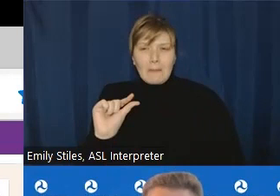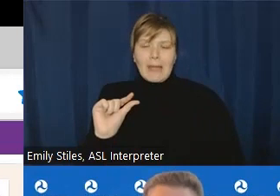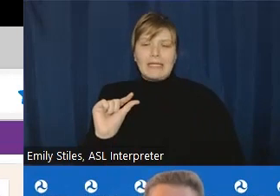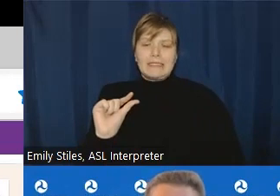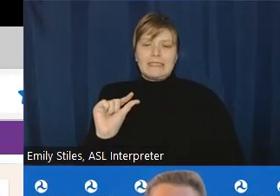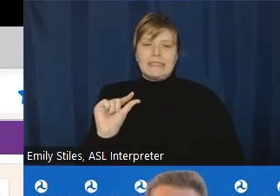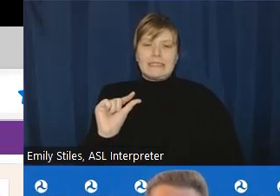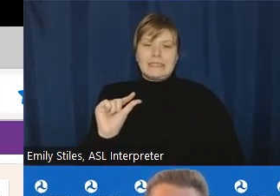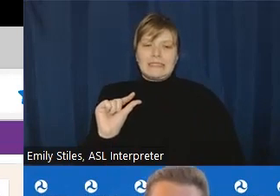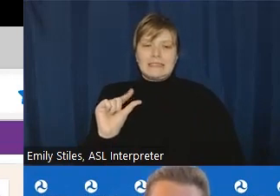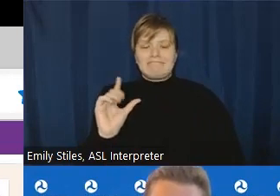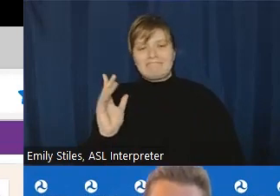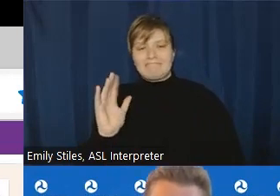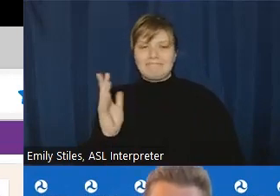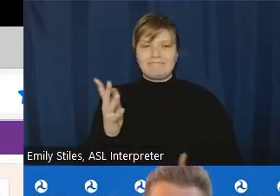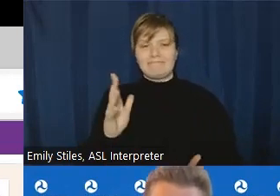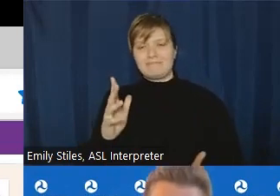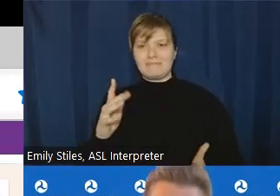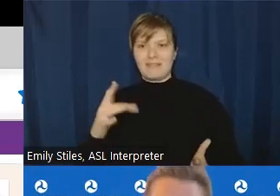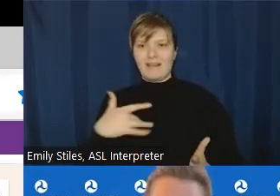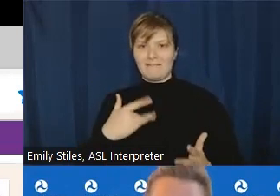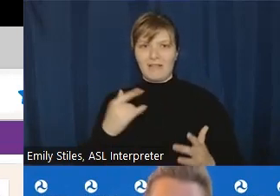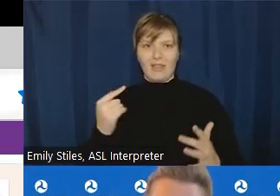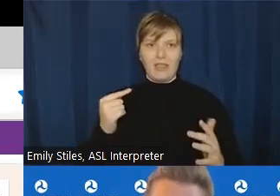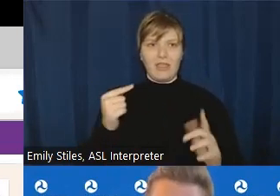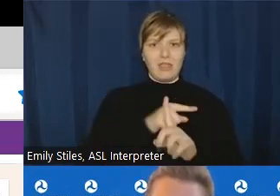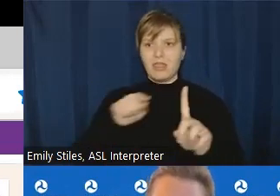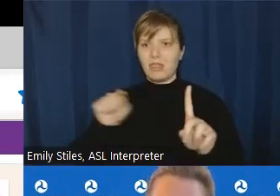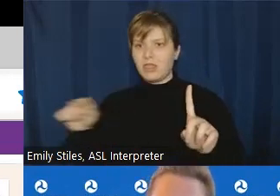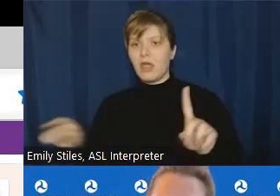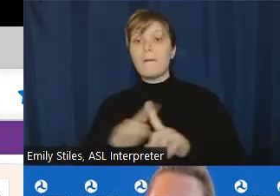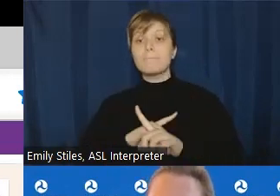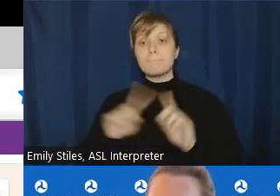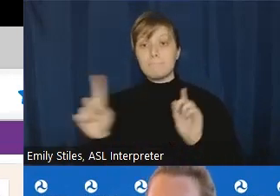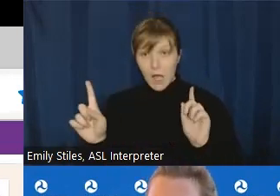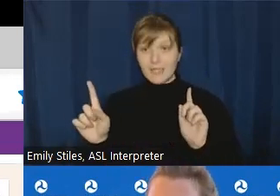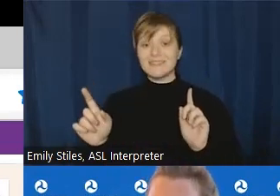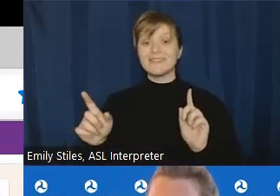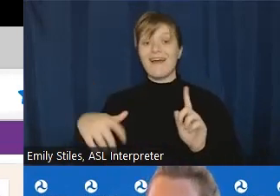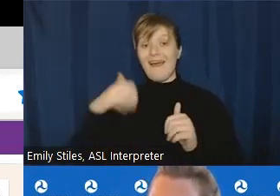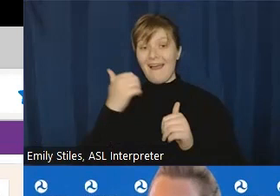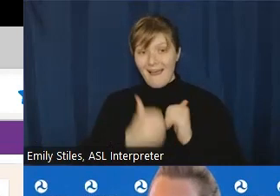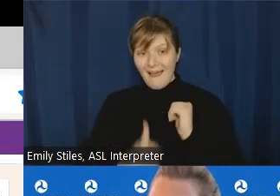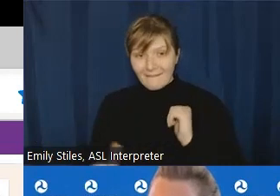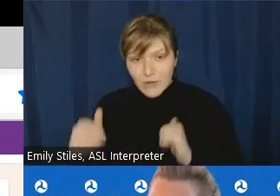so whatever that transit agency receives, it shows here. These are